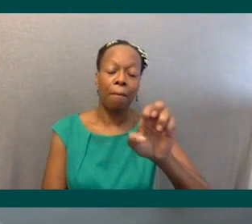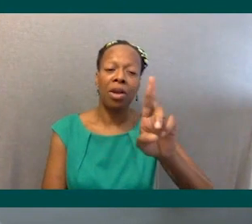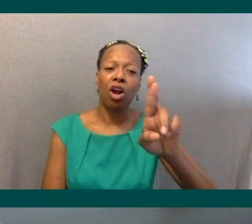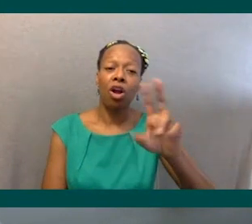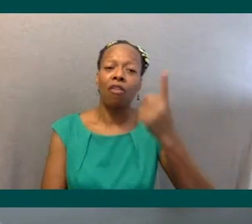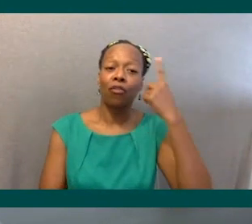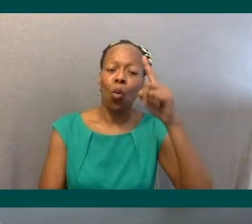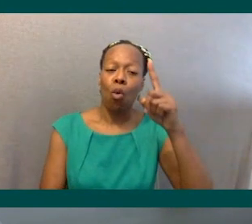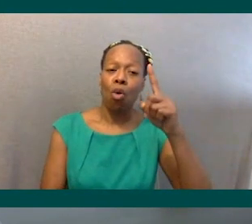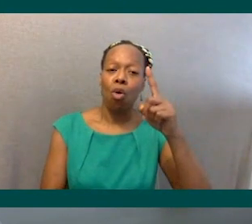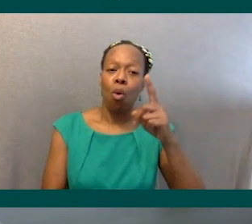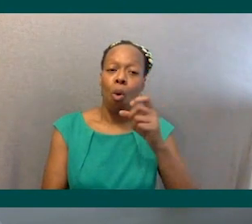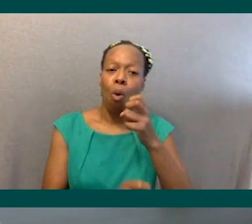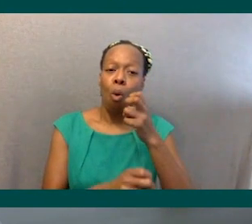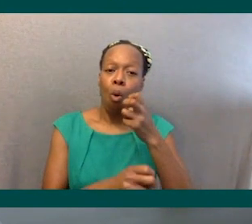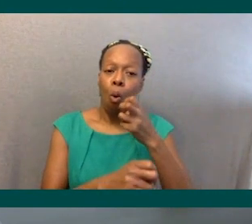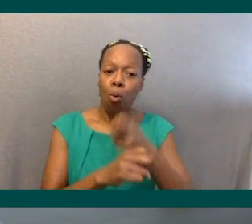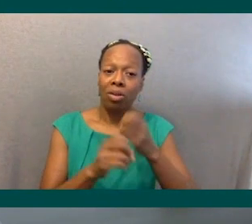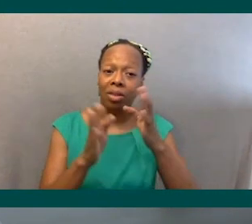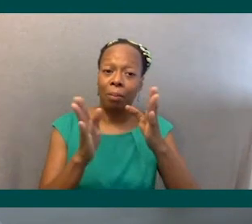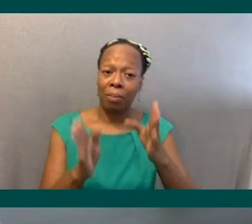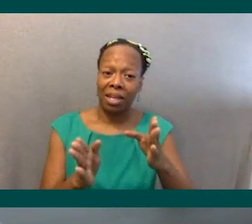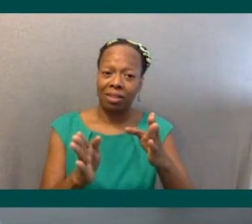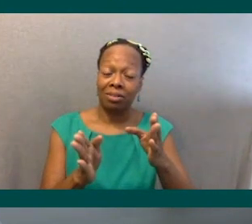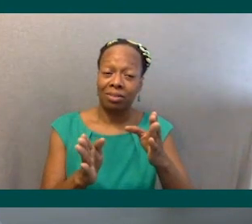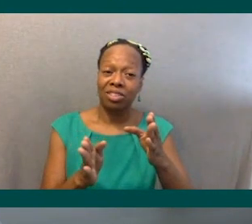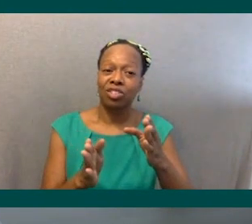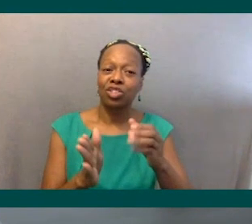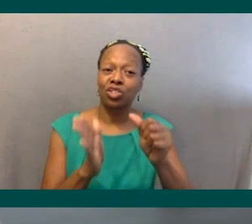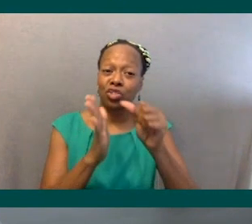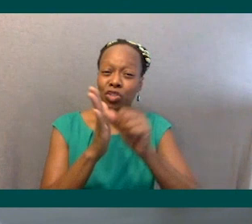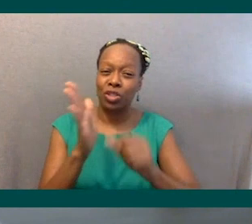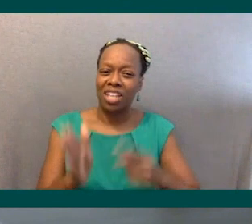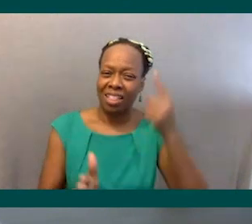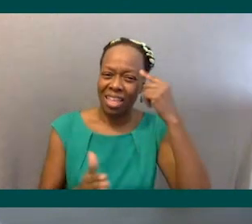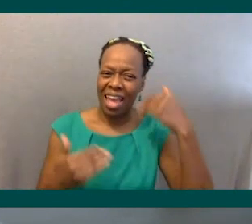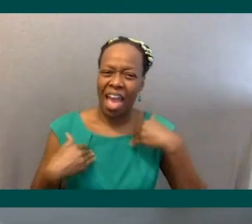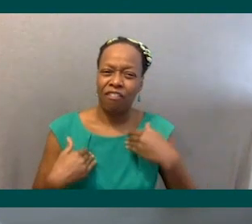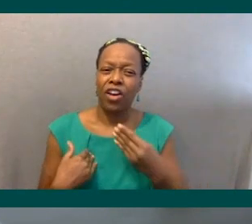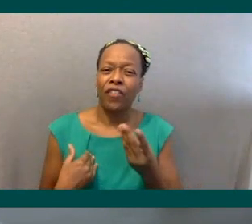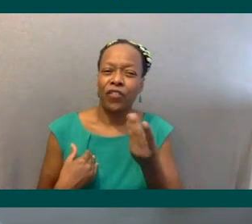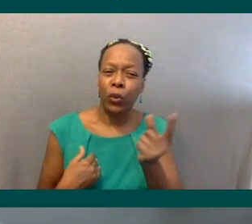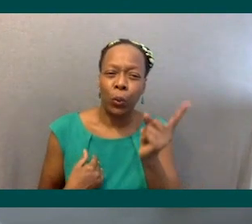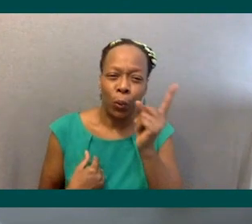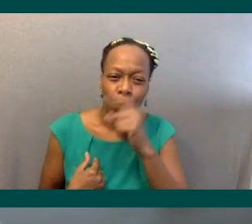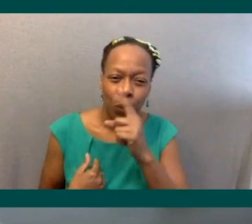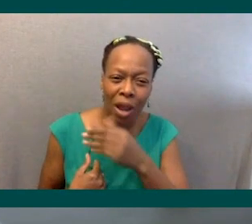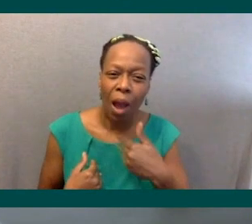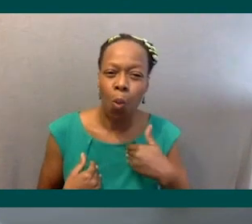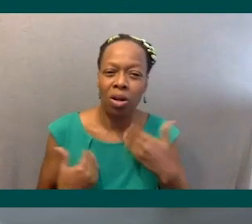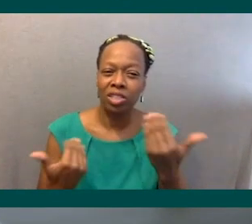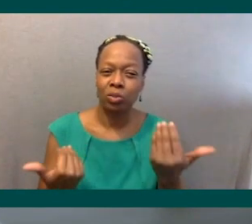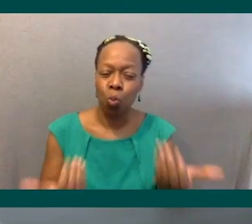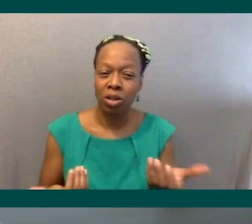I think there's a few myths that I'd like to sort of bust when it comes to orthopedic surgeons is the fact that you don't have to always do surgery,